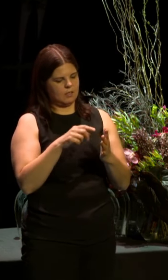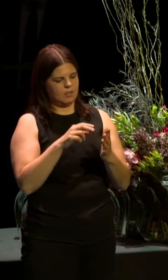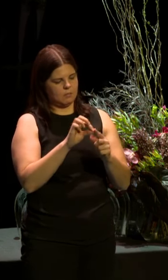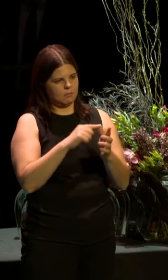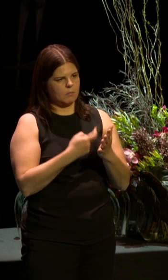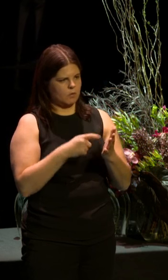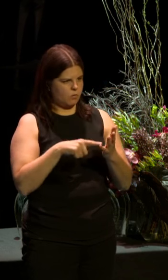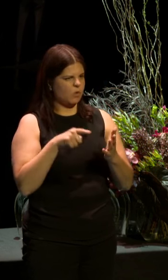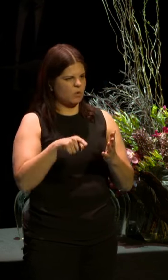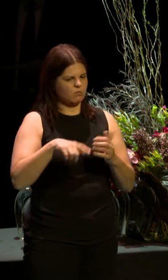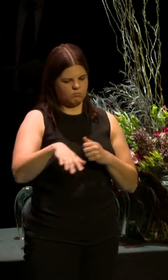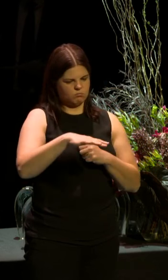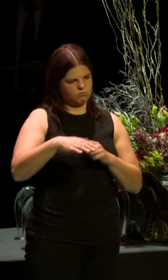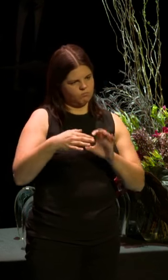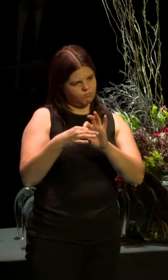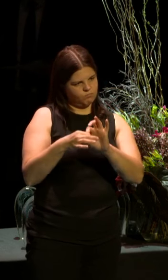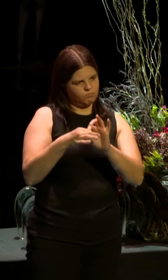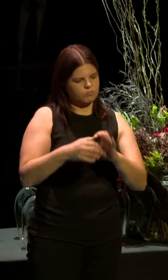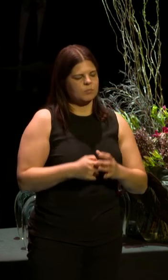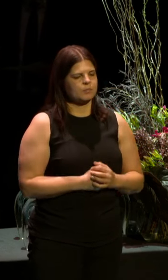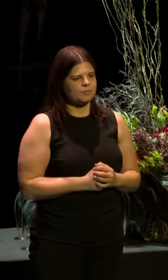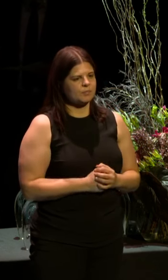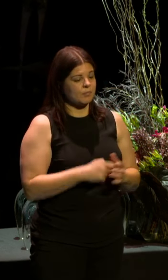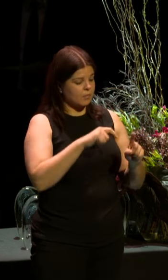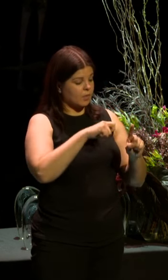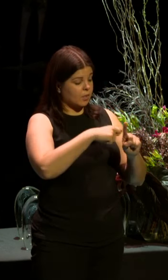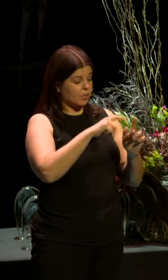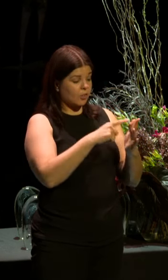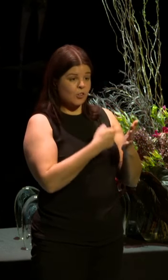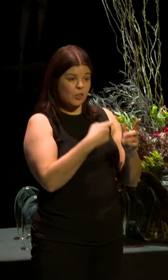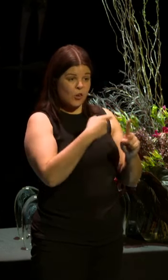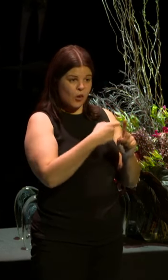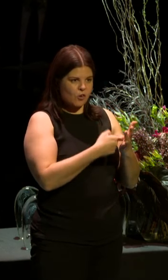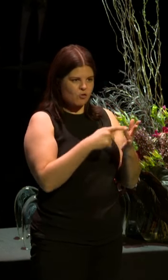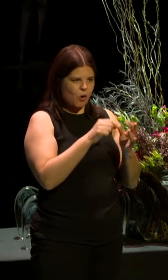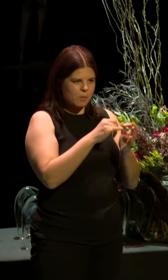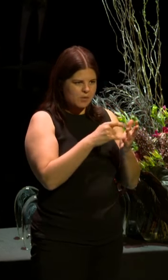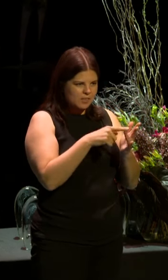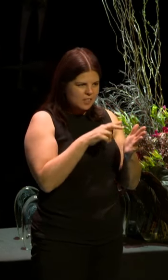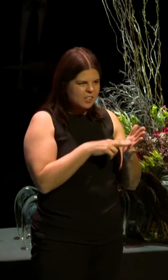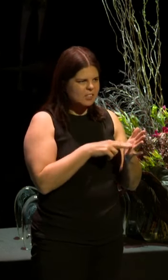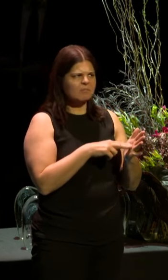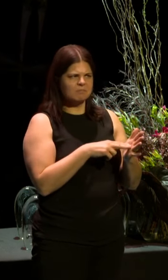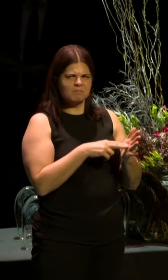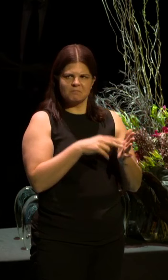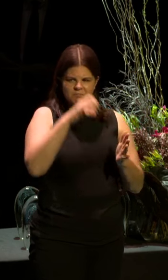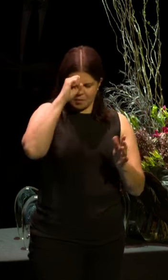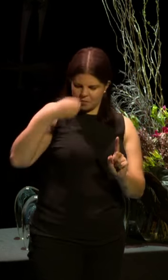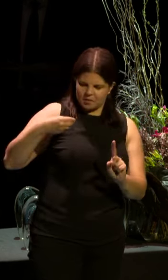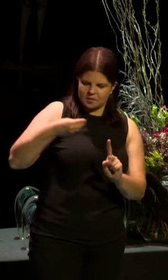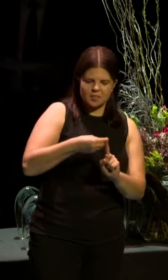The legacy of Kirk Robson, of community,